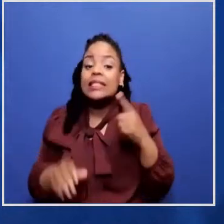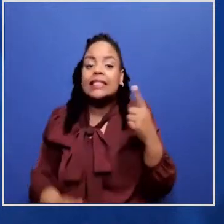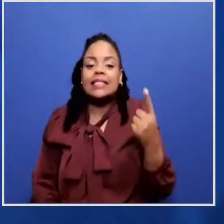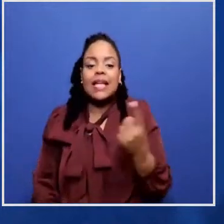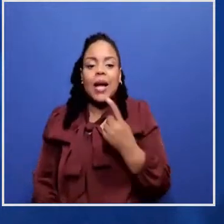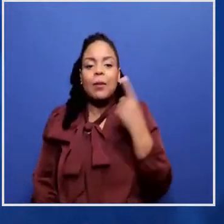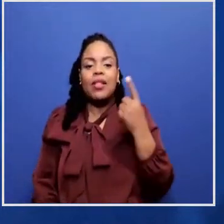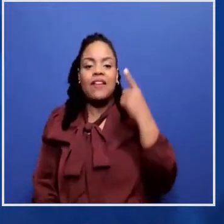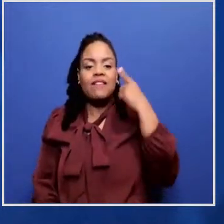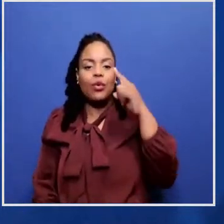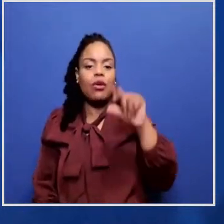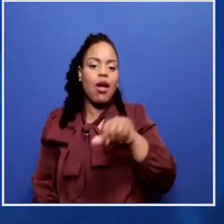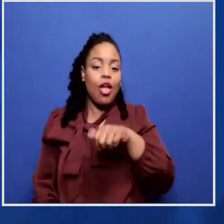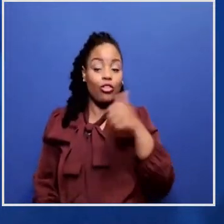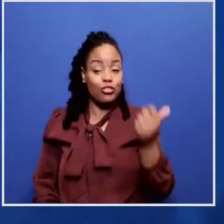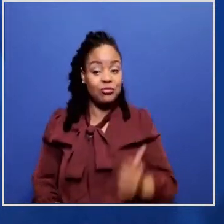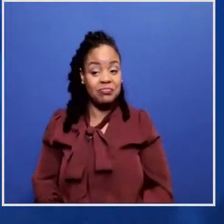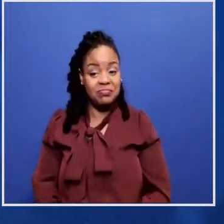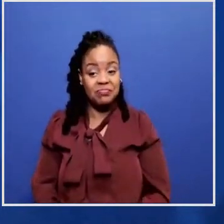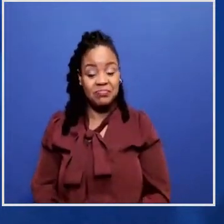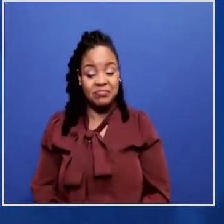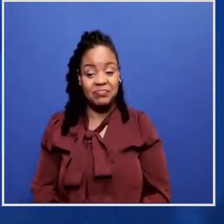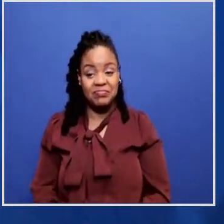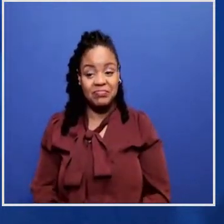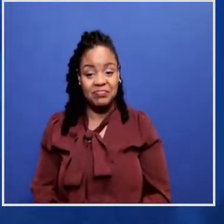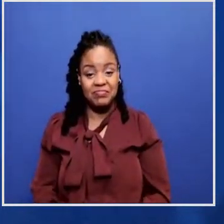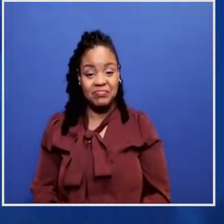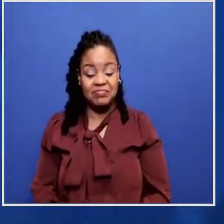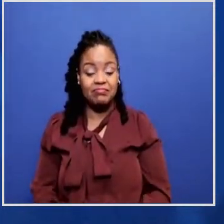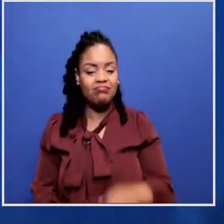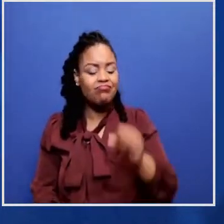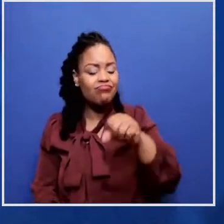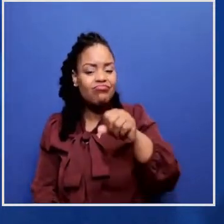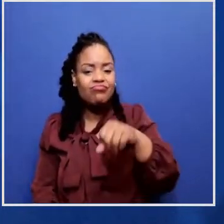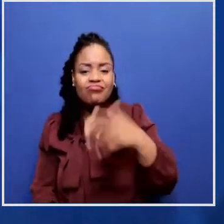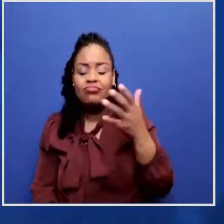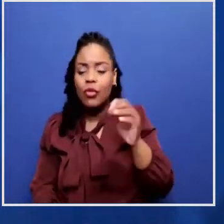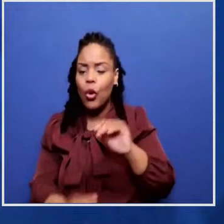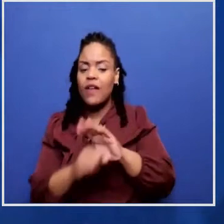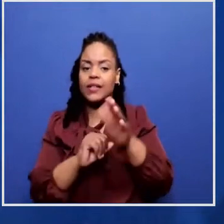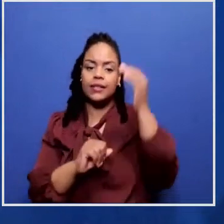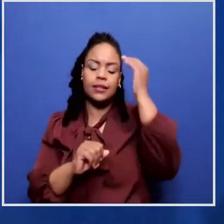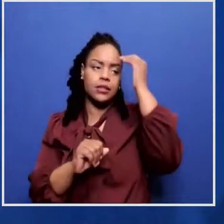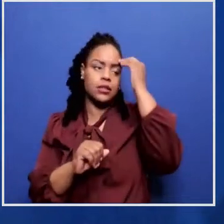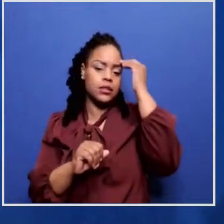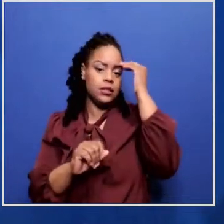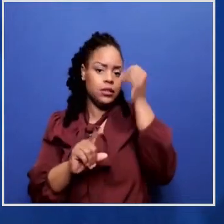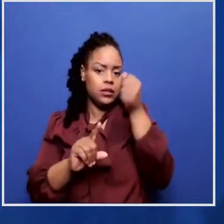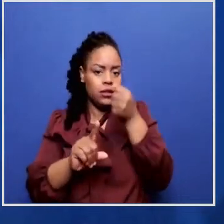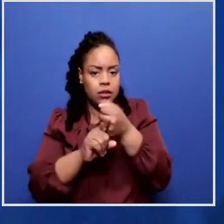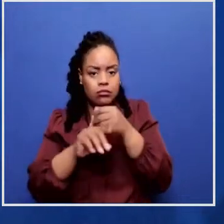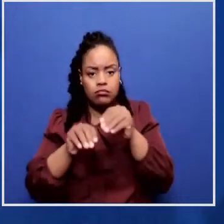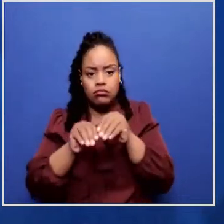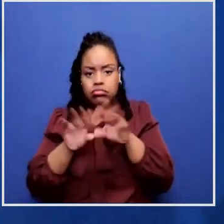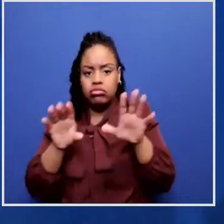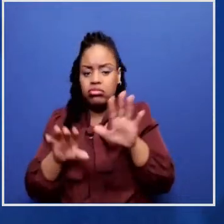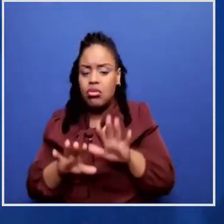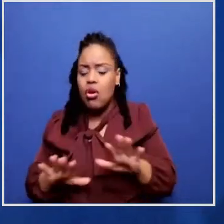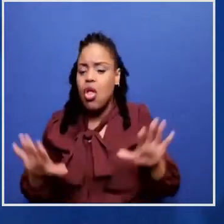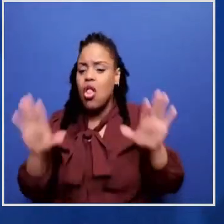FOR OTHERS. YES, THE COVID-19 VARIANT RISK